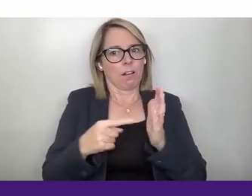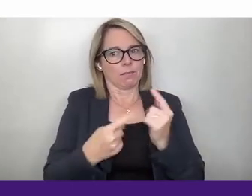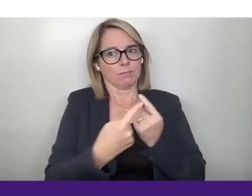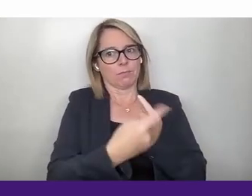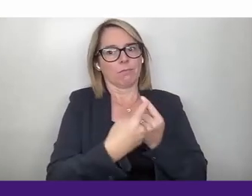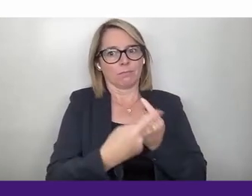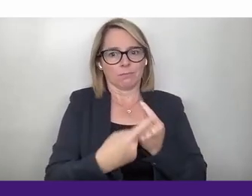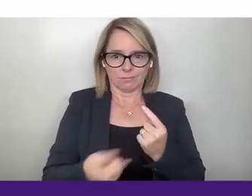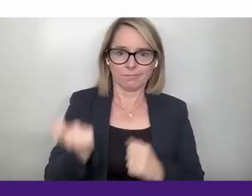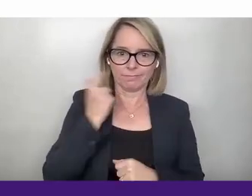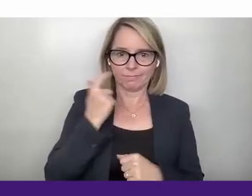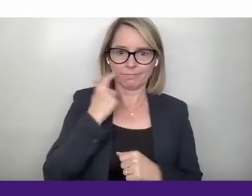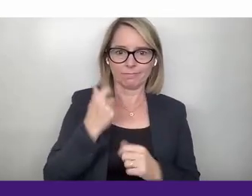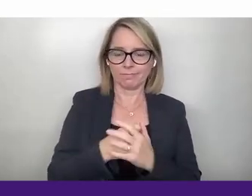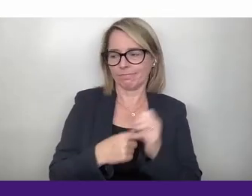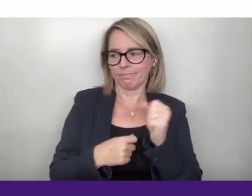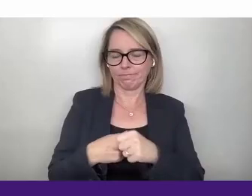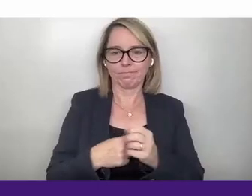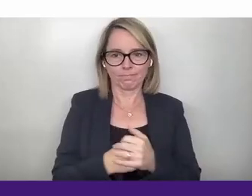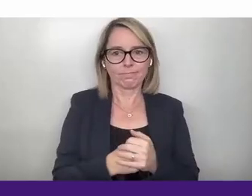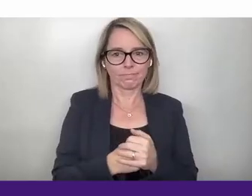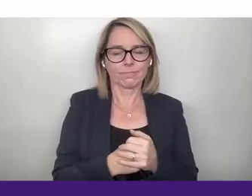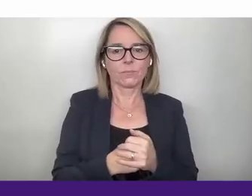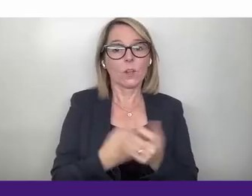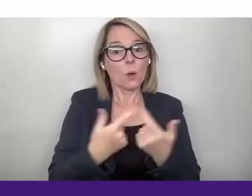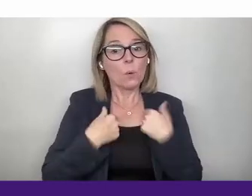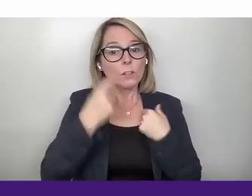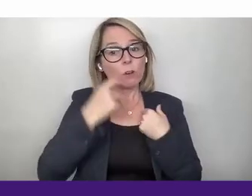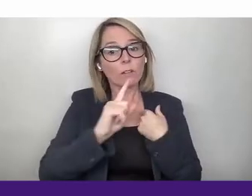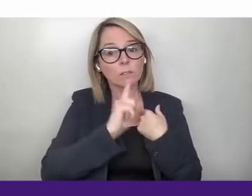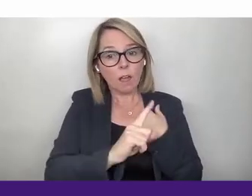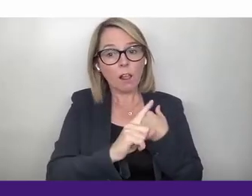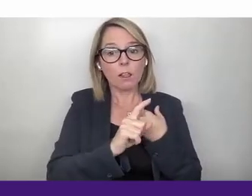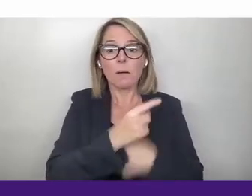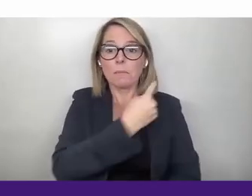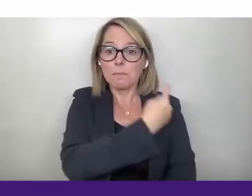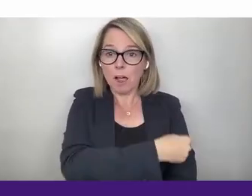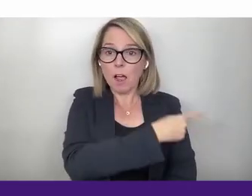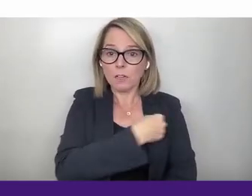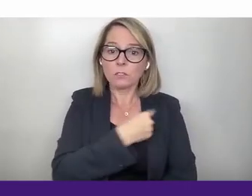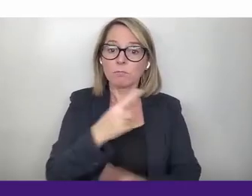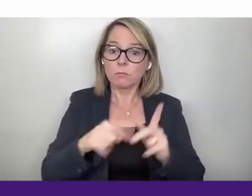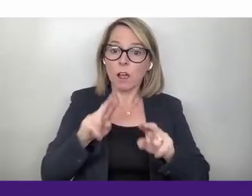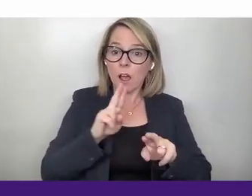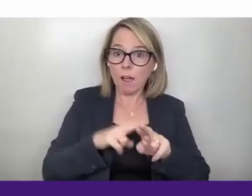Cathy: All right. Okay. We also try to tell the patient if there are any delays. And we